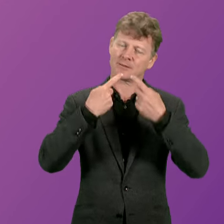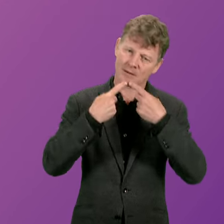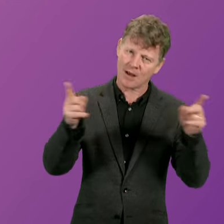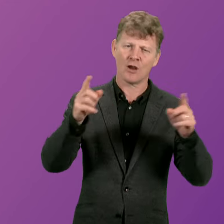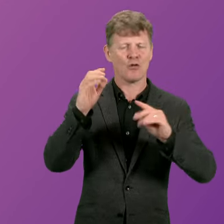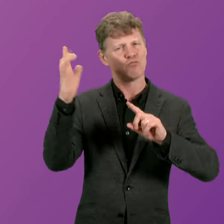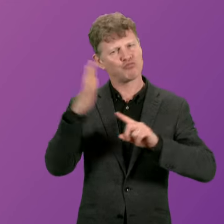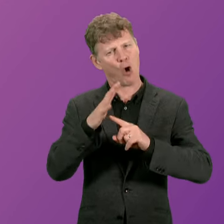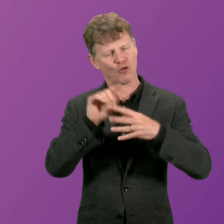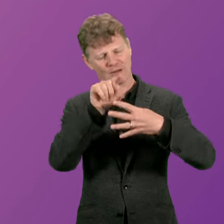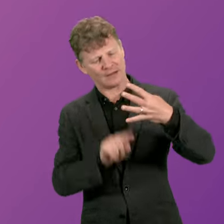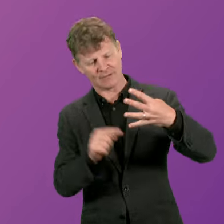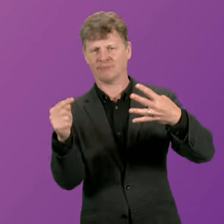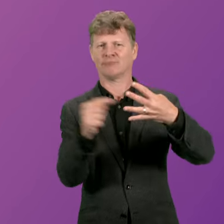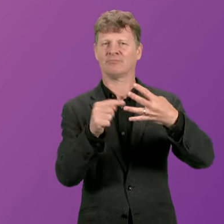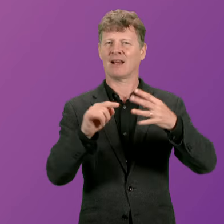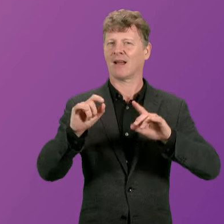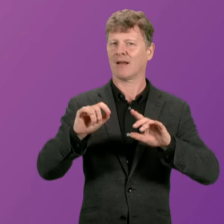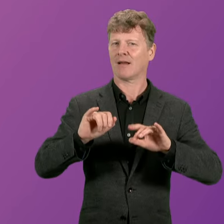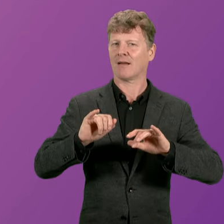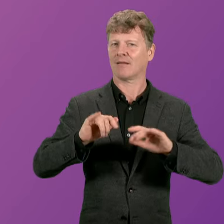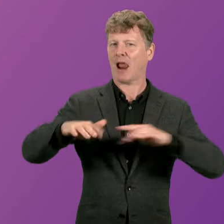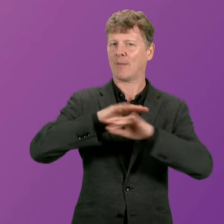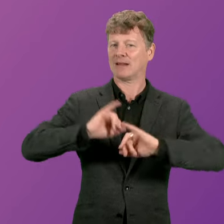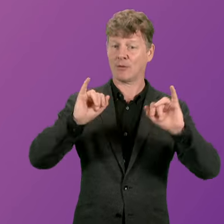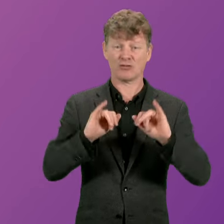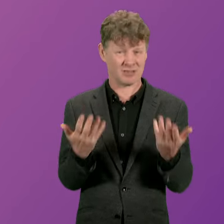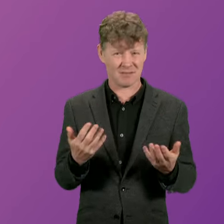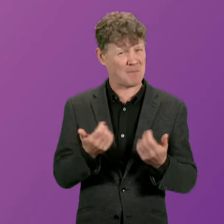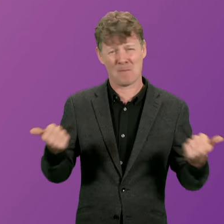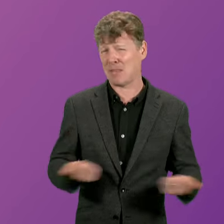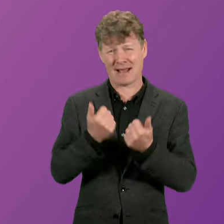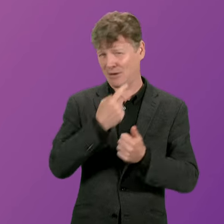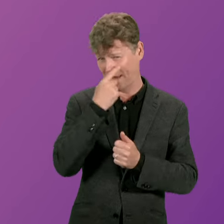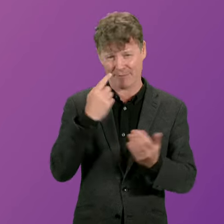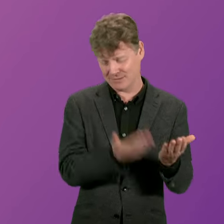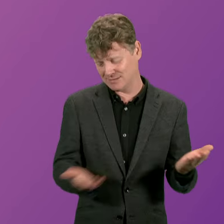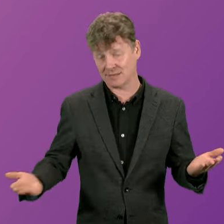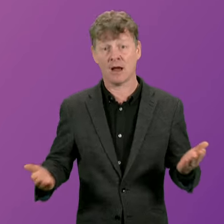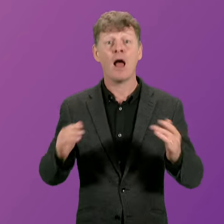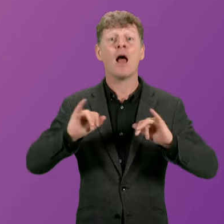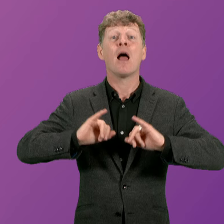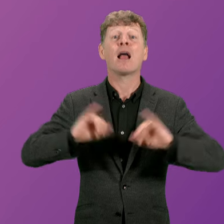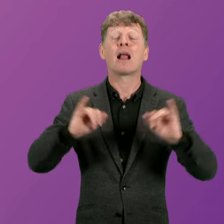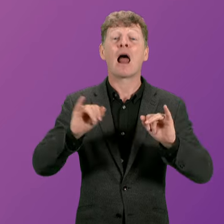emergency. All the evidence is clear: preventing climate breakdown means leaving new oil and gas in